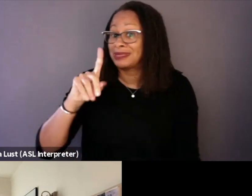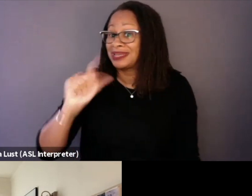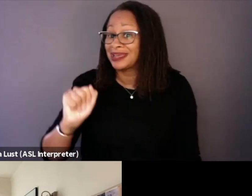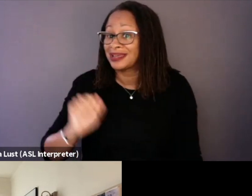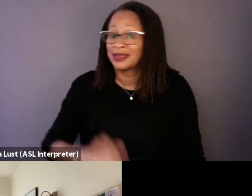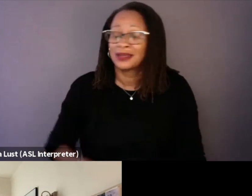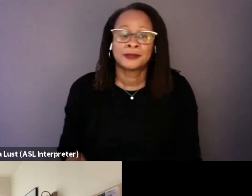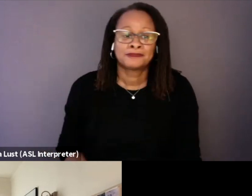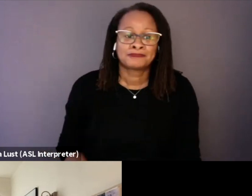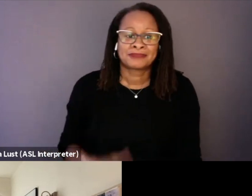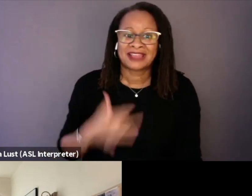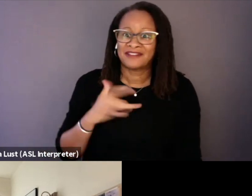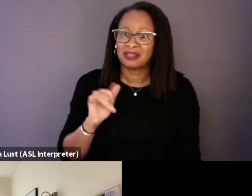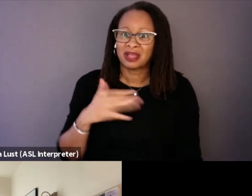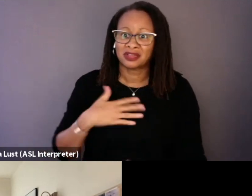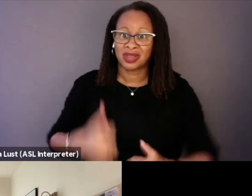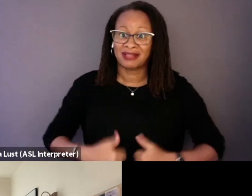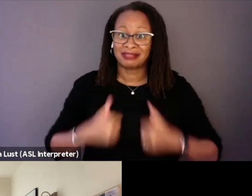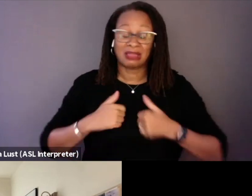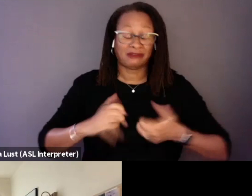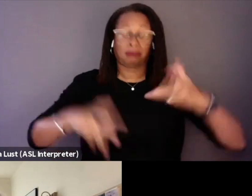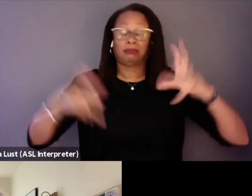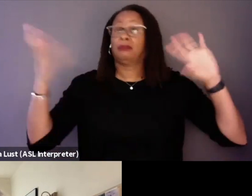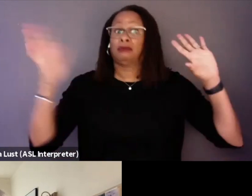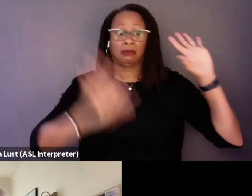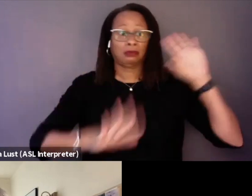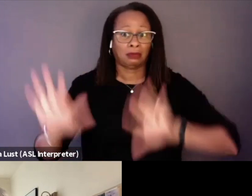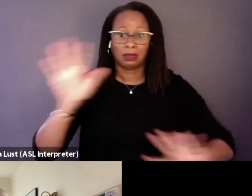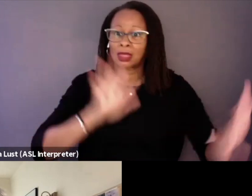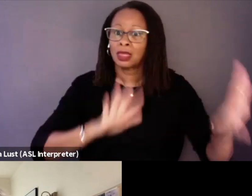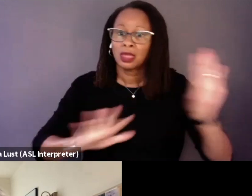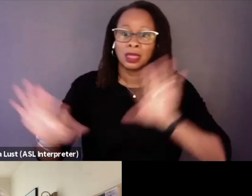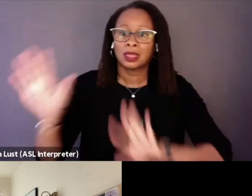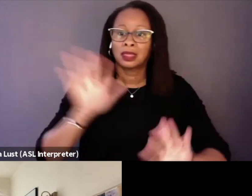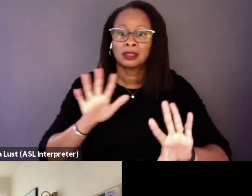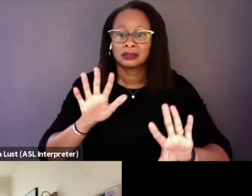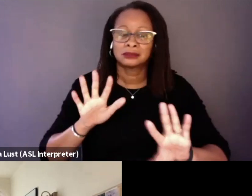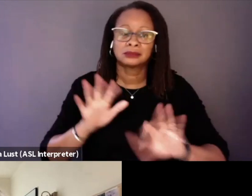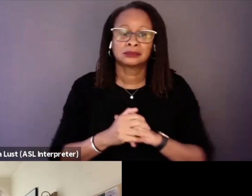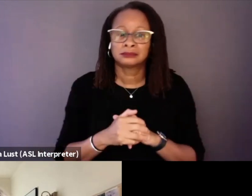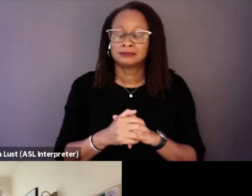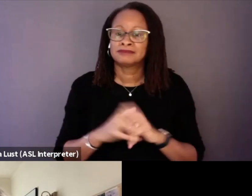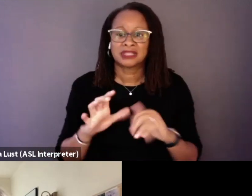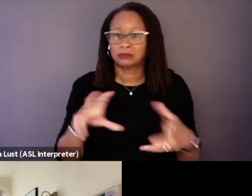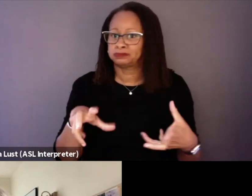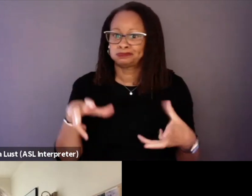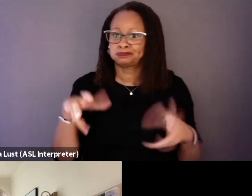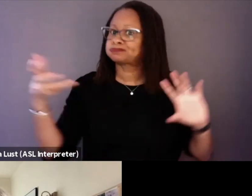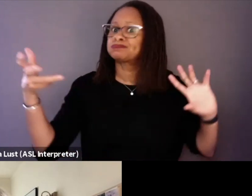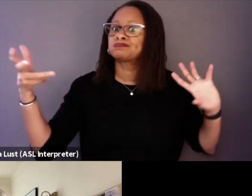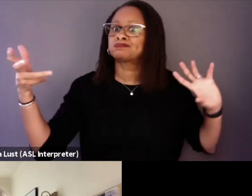You feel like your life goes up in fragments, and it's all like a disruption in a way.